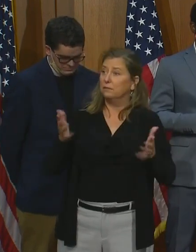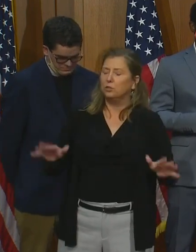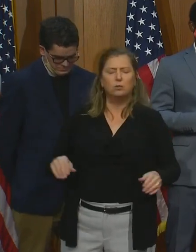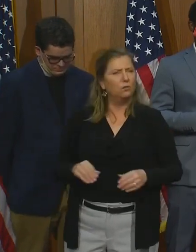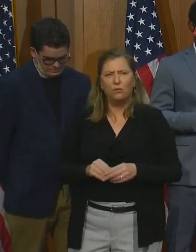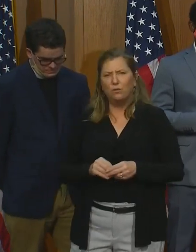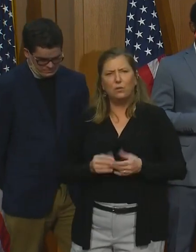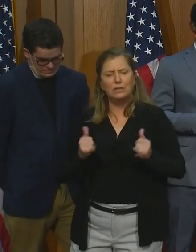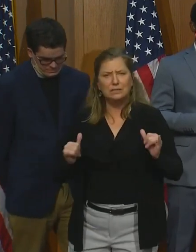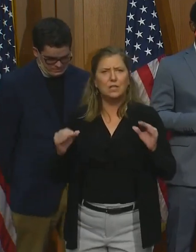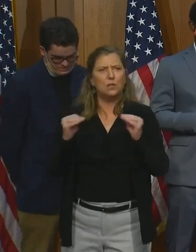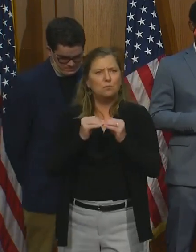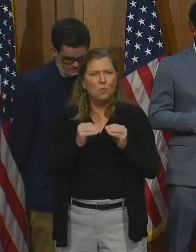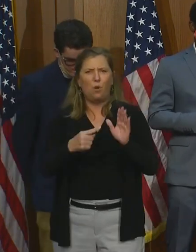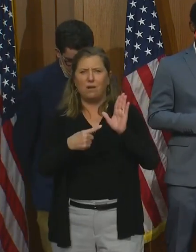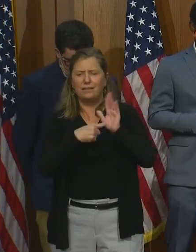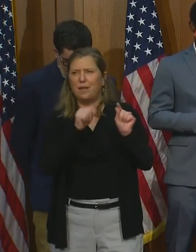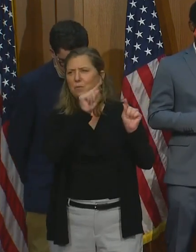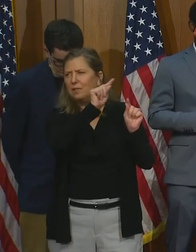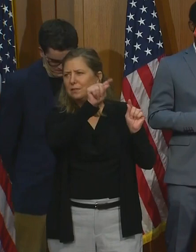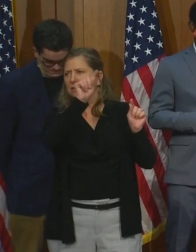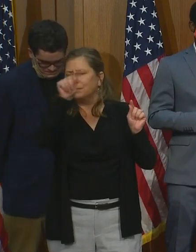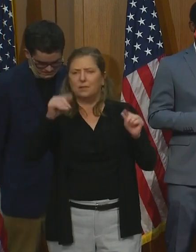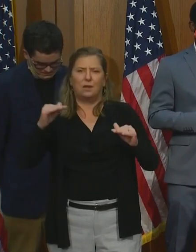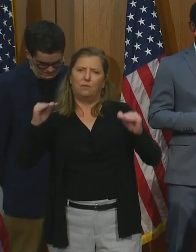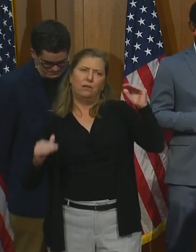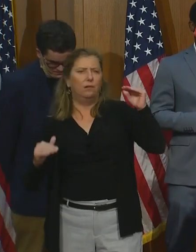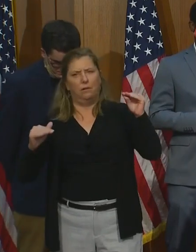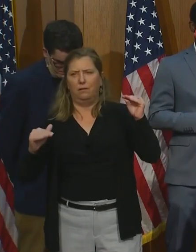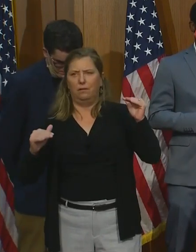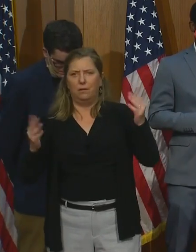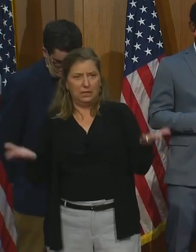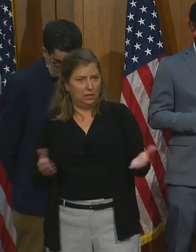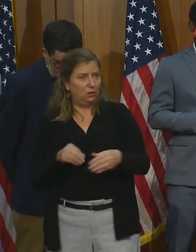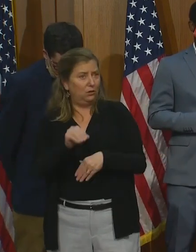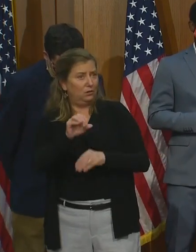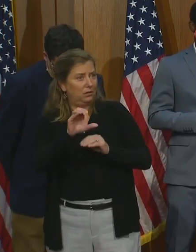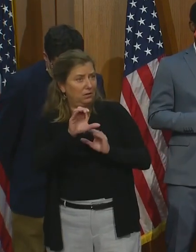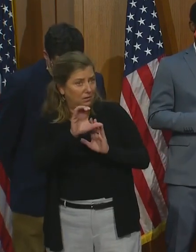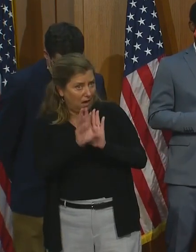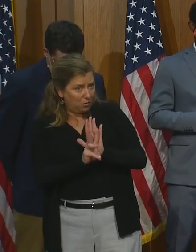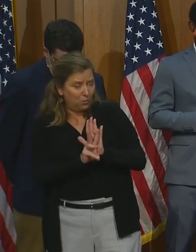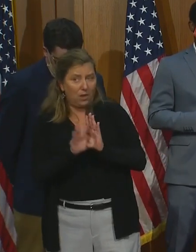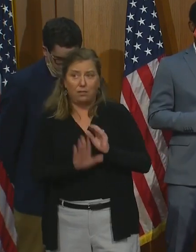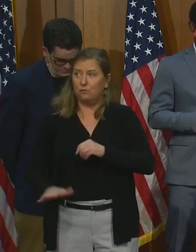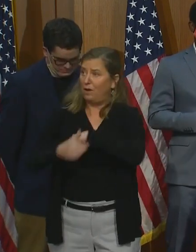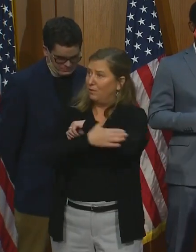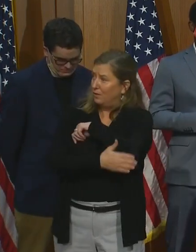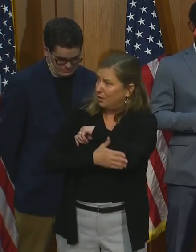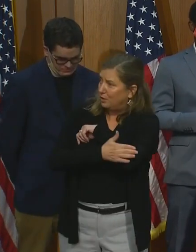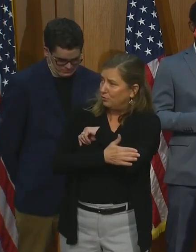DOESN'T MEAN PROBLEMS ARE SOLVED THERE ARE STILL MONUMENTS OF INEQUITIES THAT